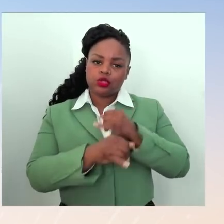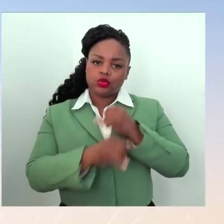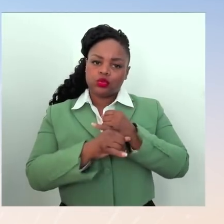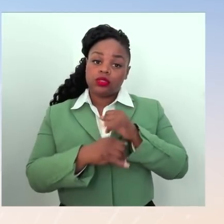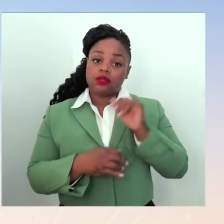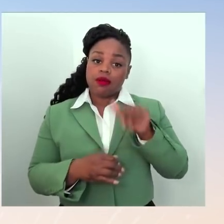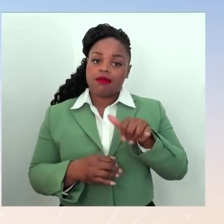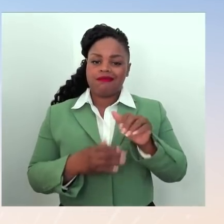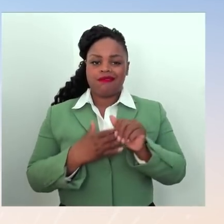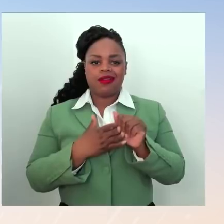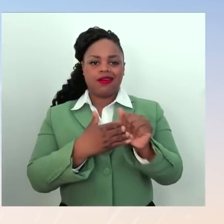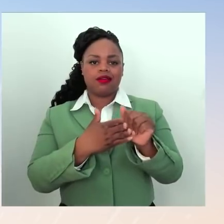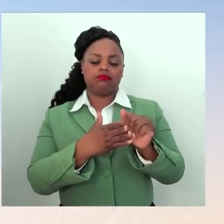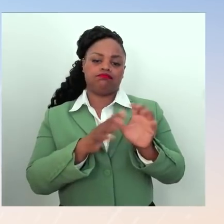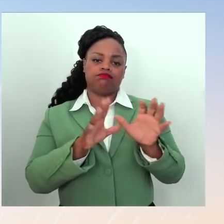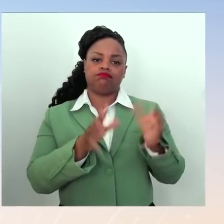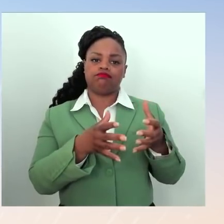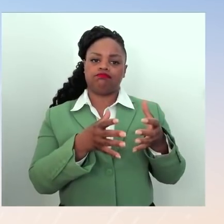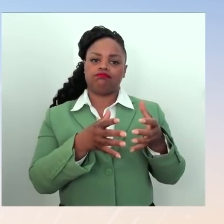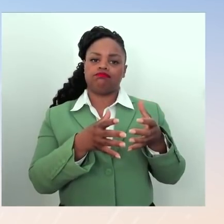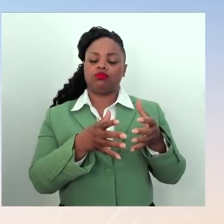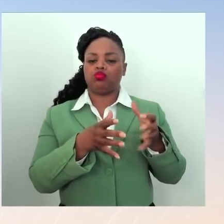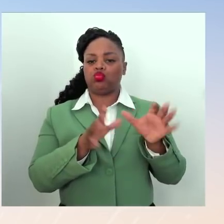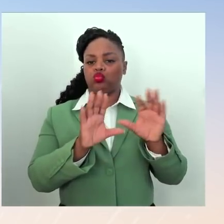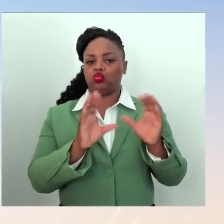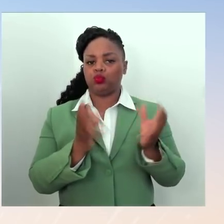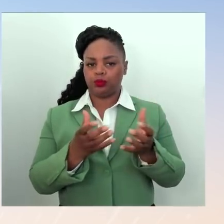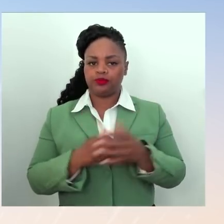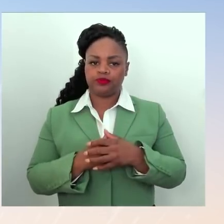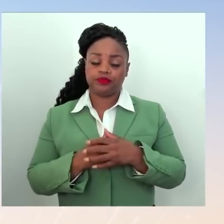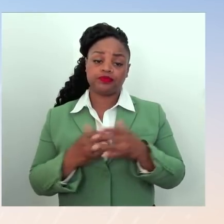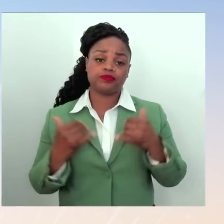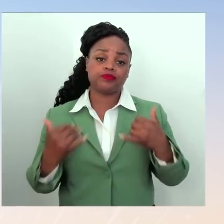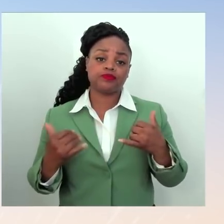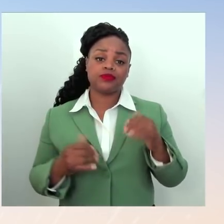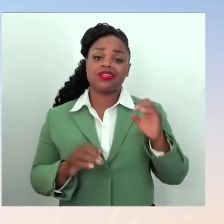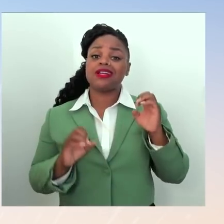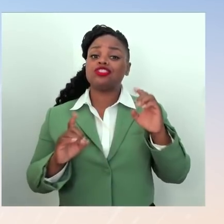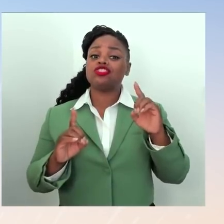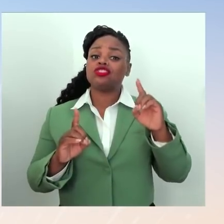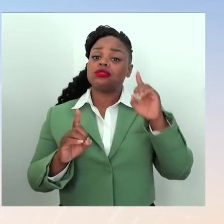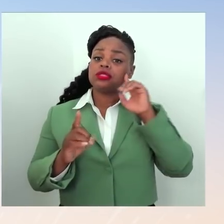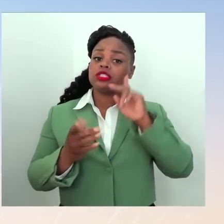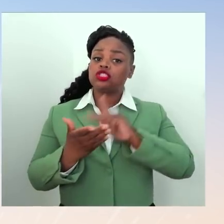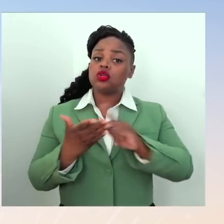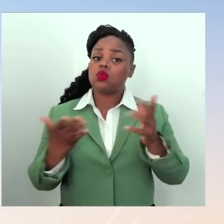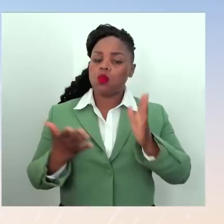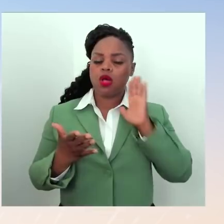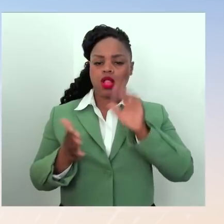Education Secretary Cardona will highlight the ARP's Higher Education Emergency Relief Fund to serve students